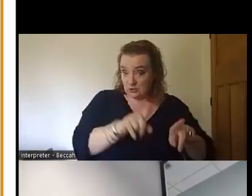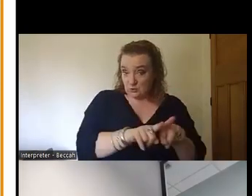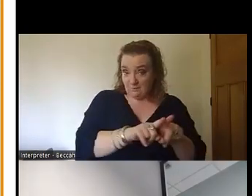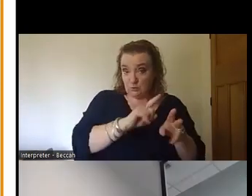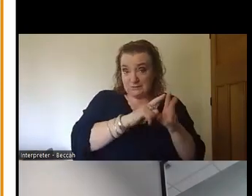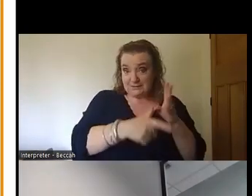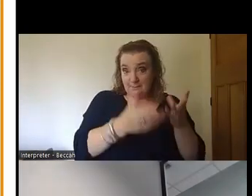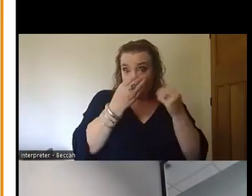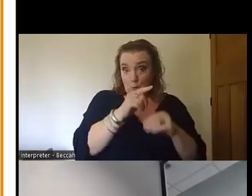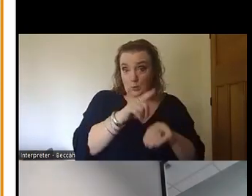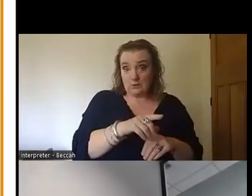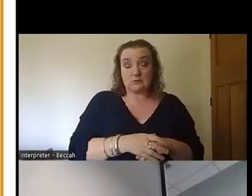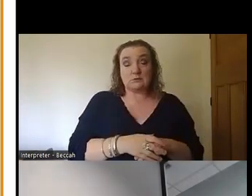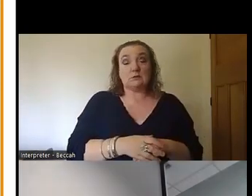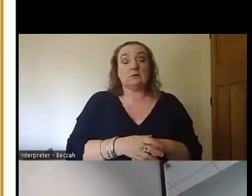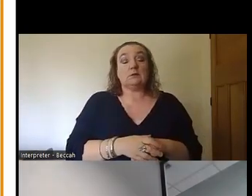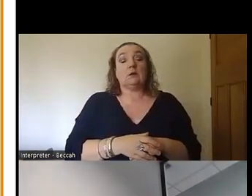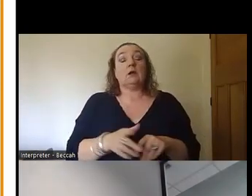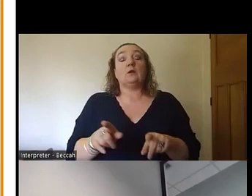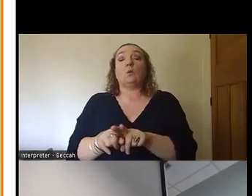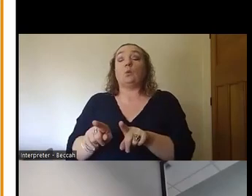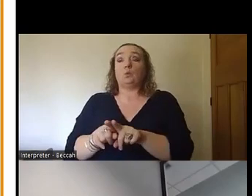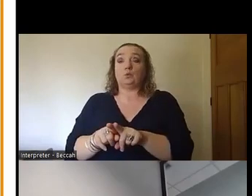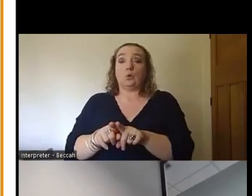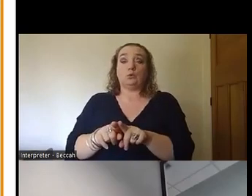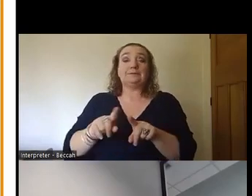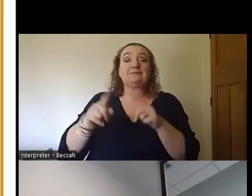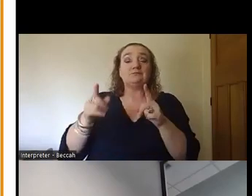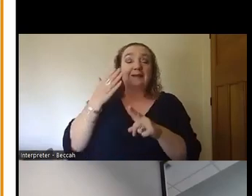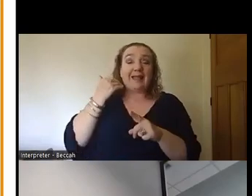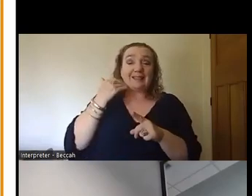coming from different ethnic cultures and communities.